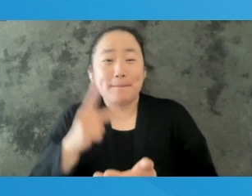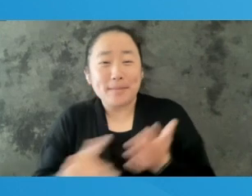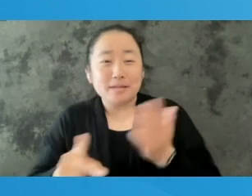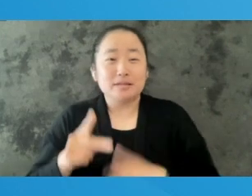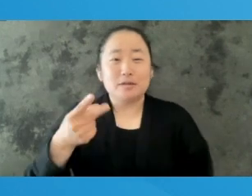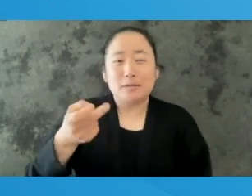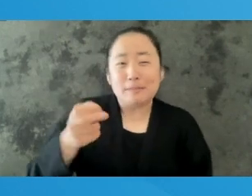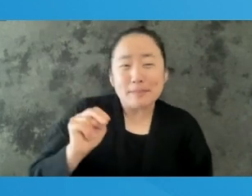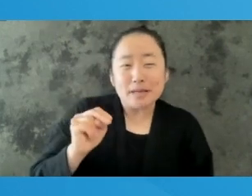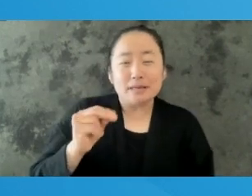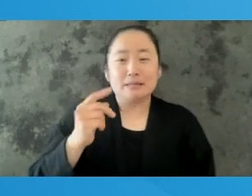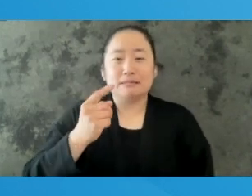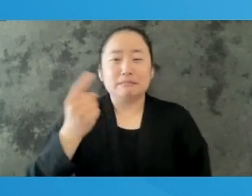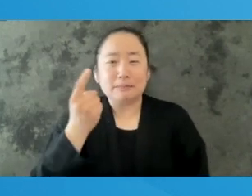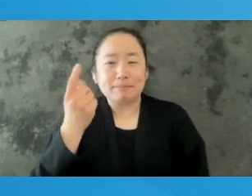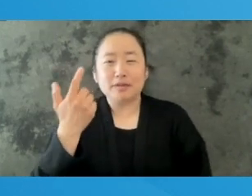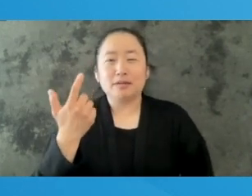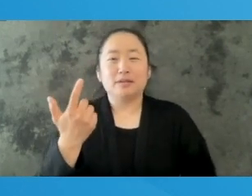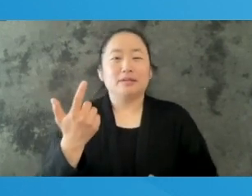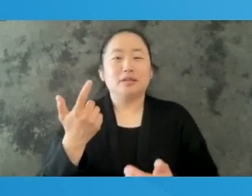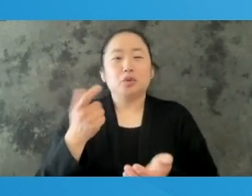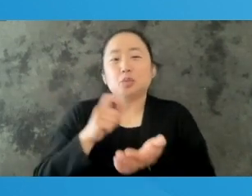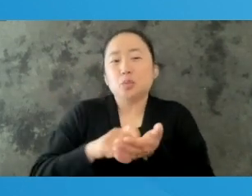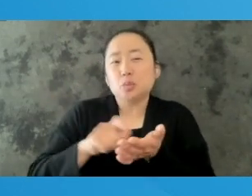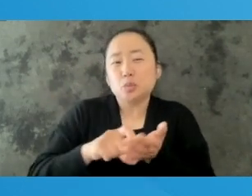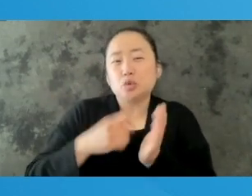Just something to write and draw with.